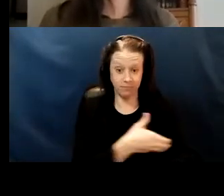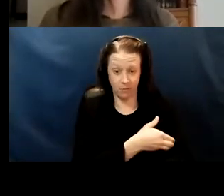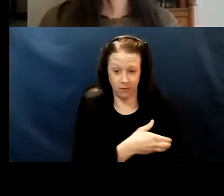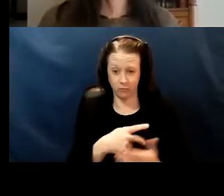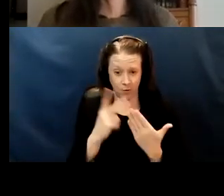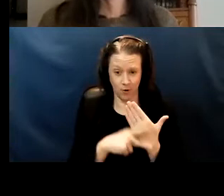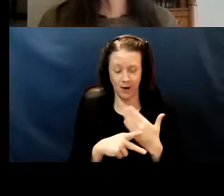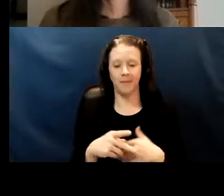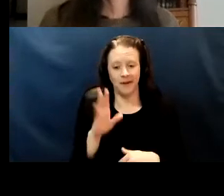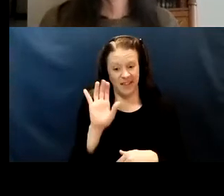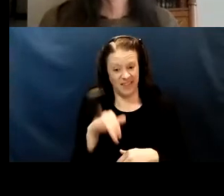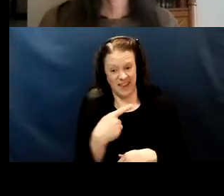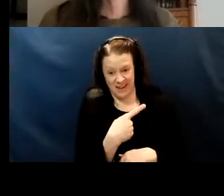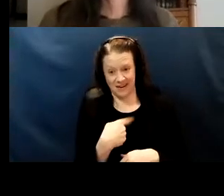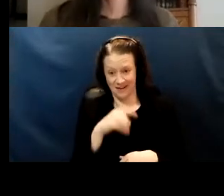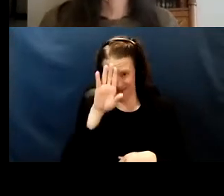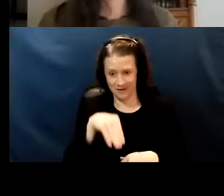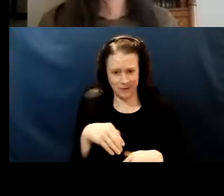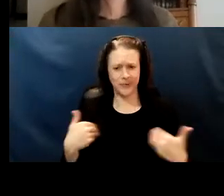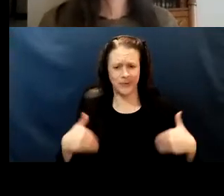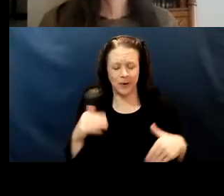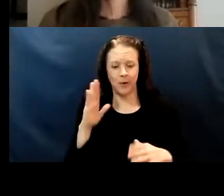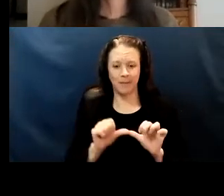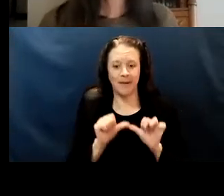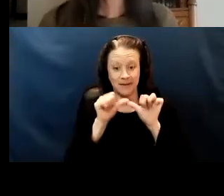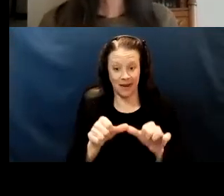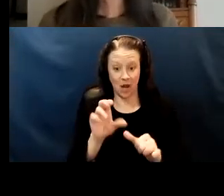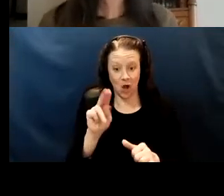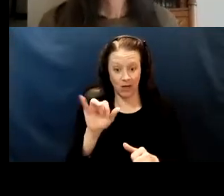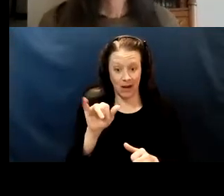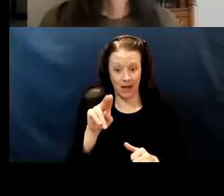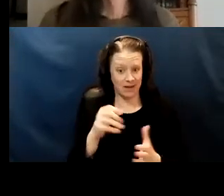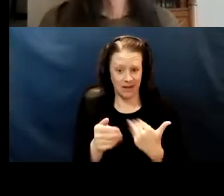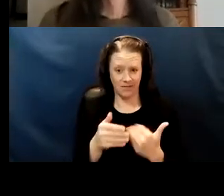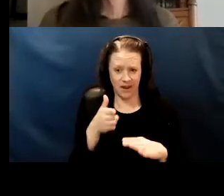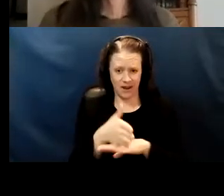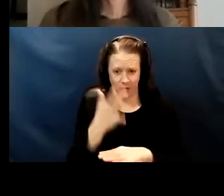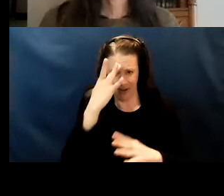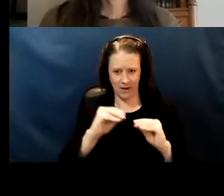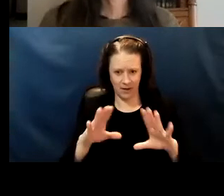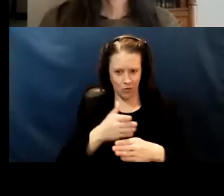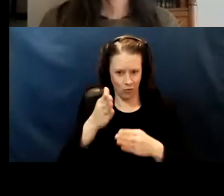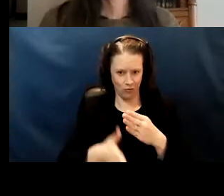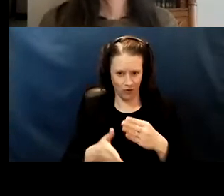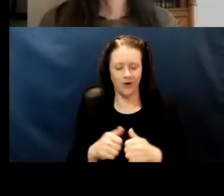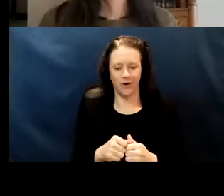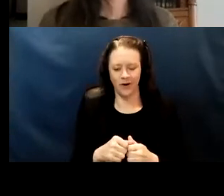one that I know is going to be maintained online even after the pandemic. And is really cool way to think about how to engage